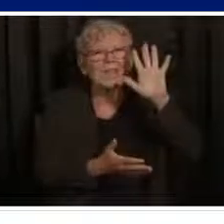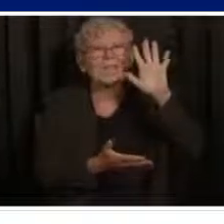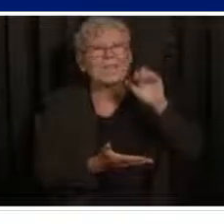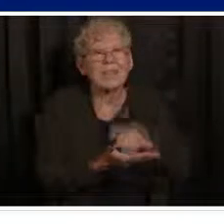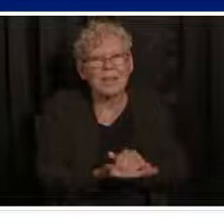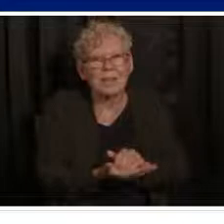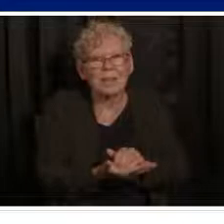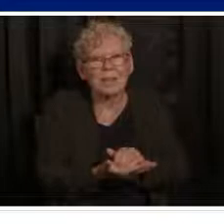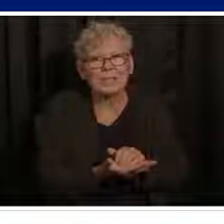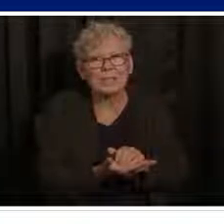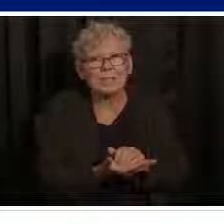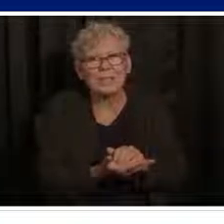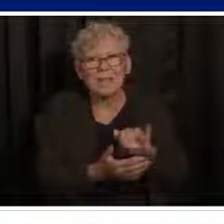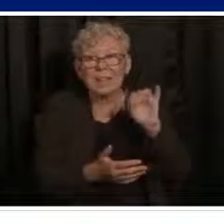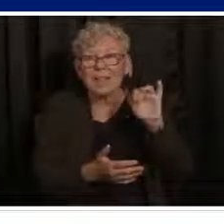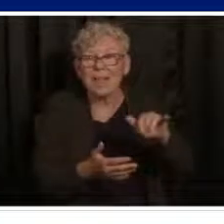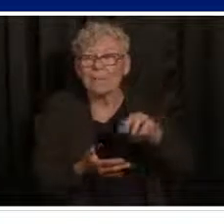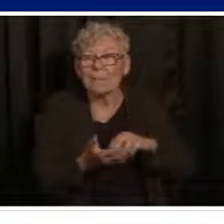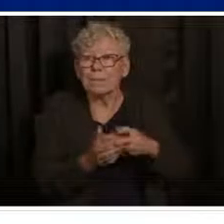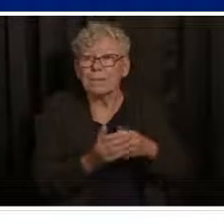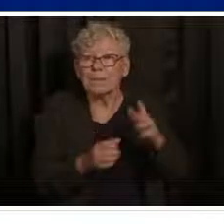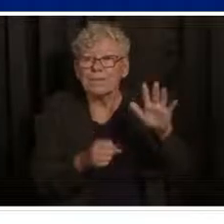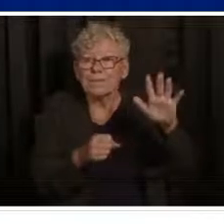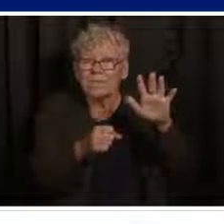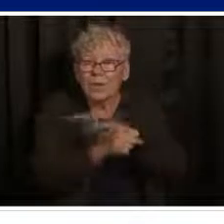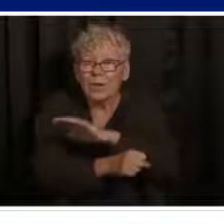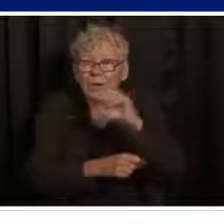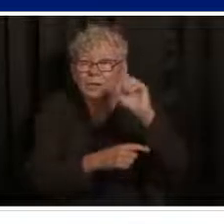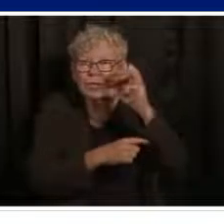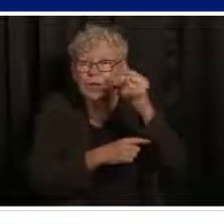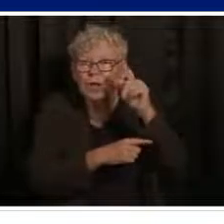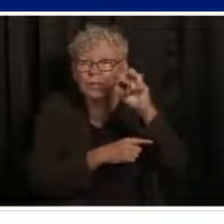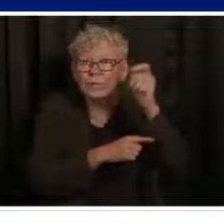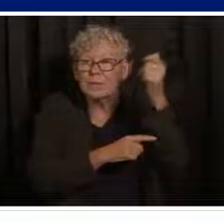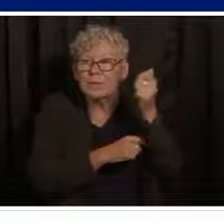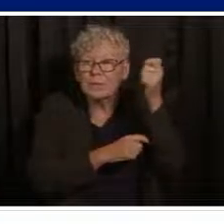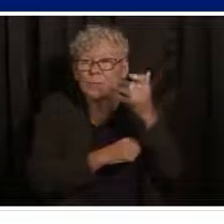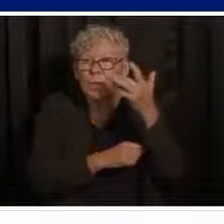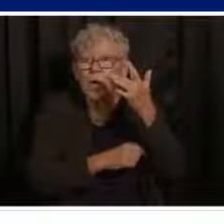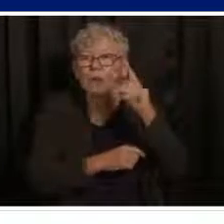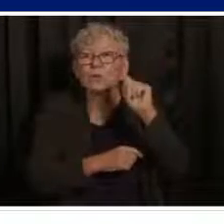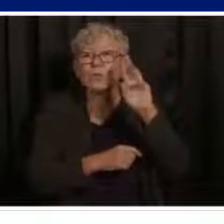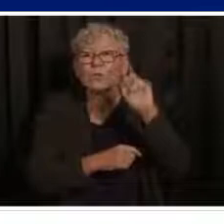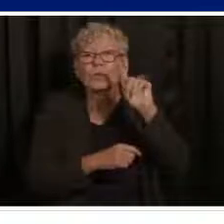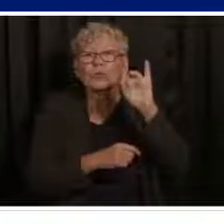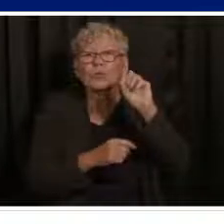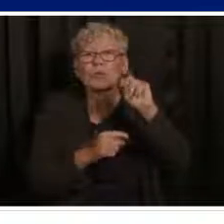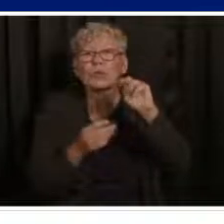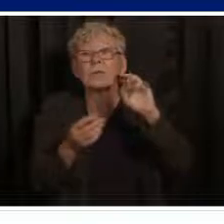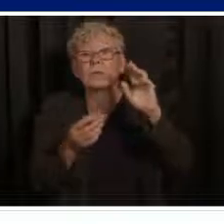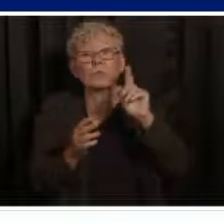scholarship that is a full scholarship given our low to rates. That is going to make a difference that is going to